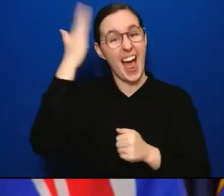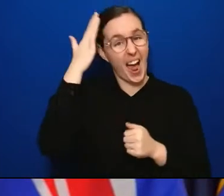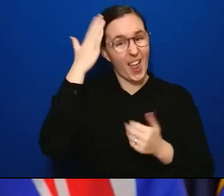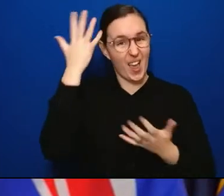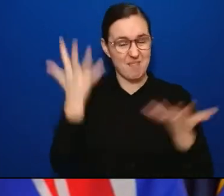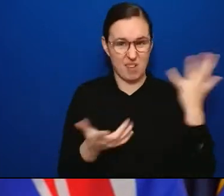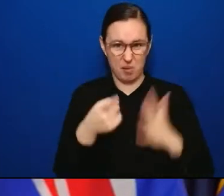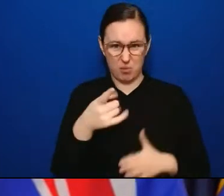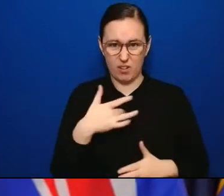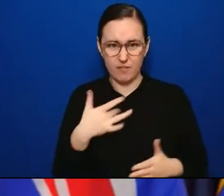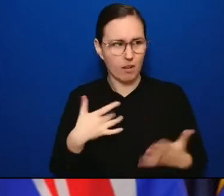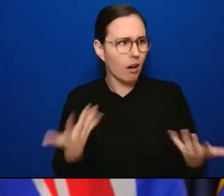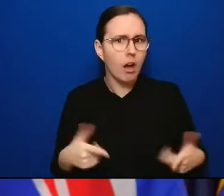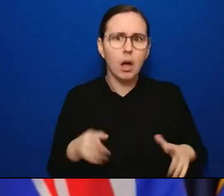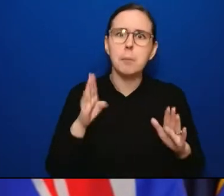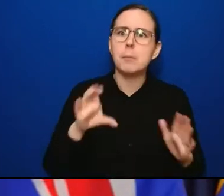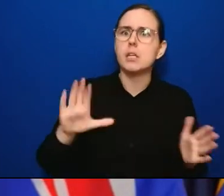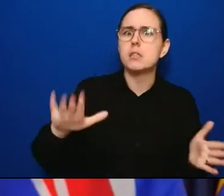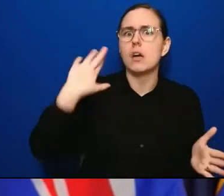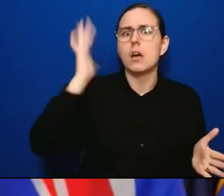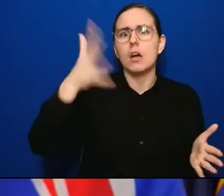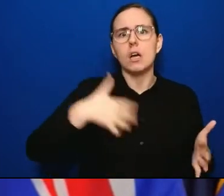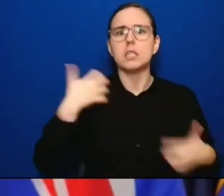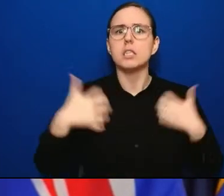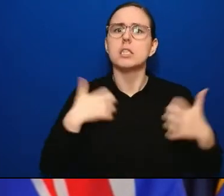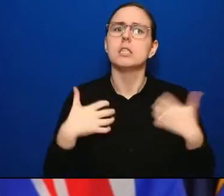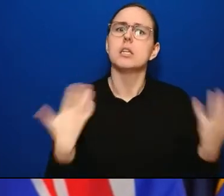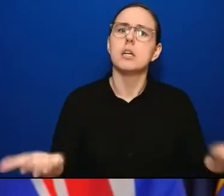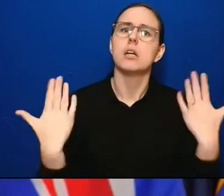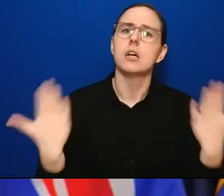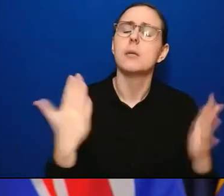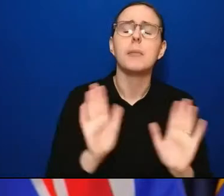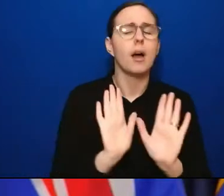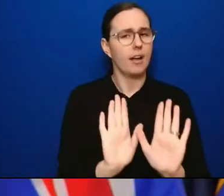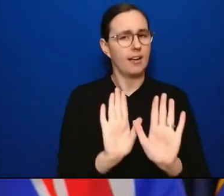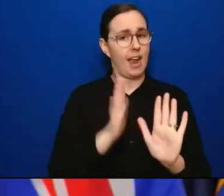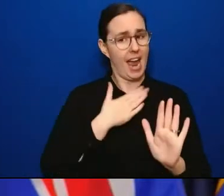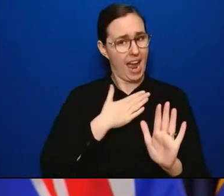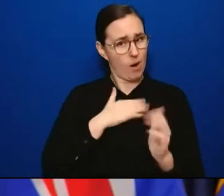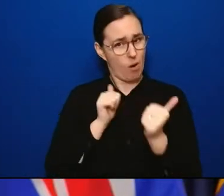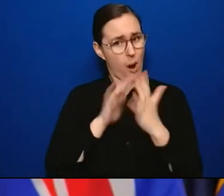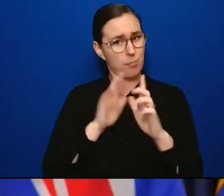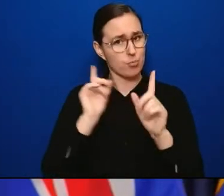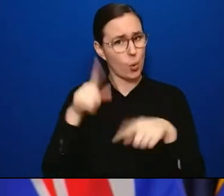British Columbia all the time where measures change. We've had the most consistent approach.